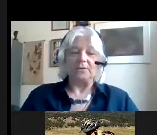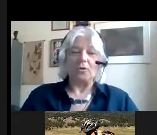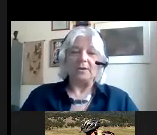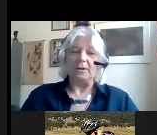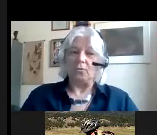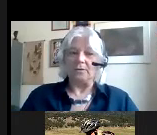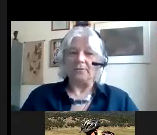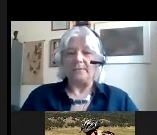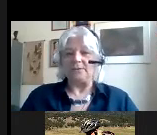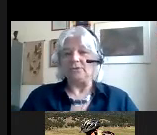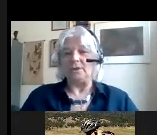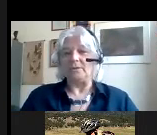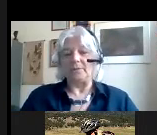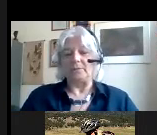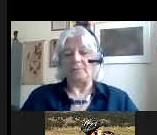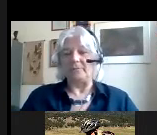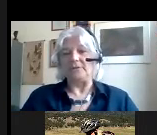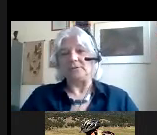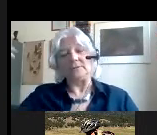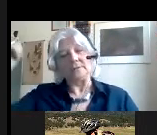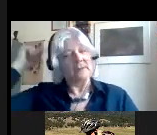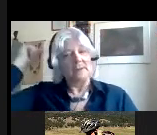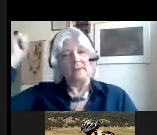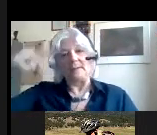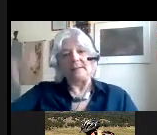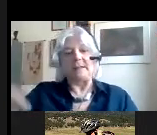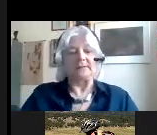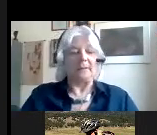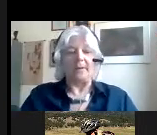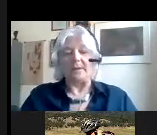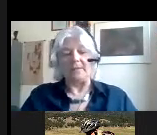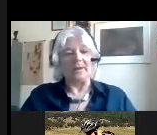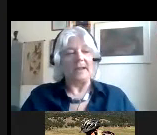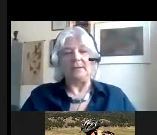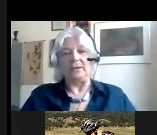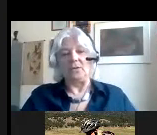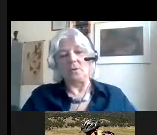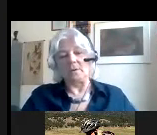And try to ignore the feedback that you get from other professionals. Like that example I gave you, I had to ignore what